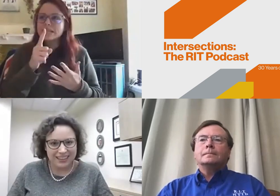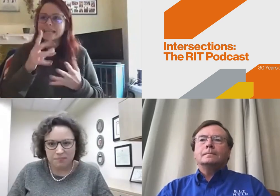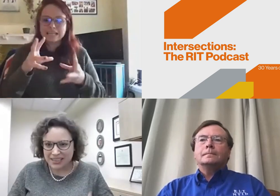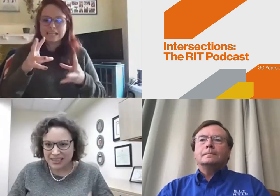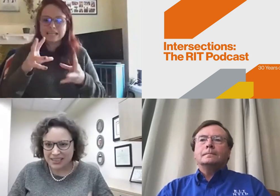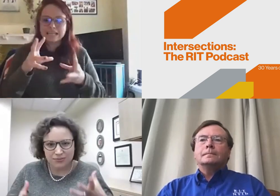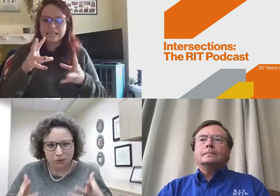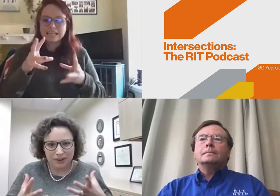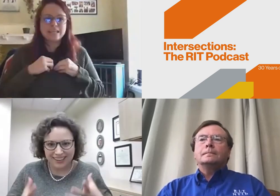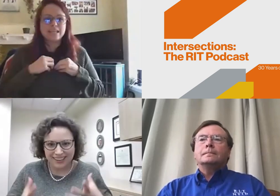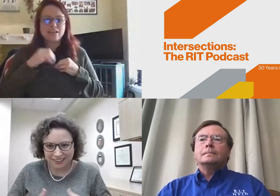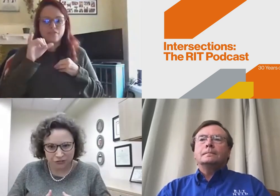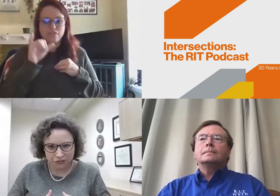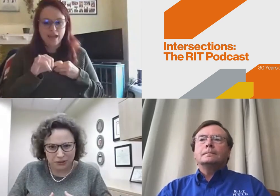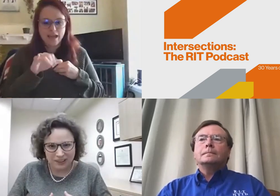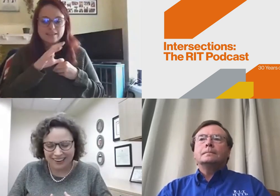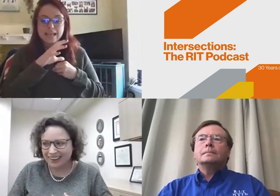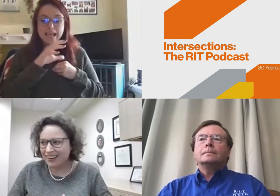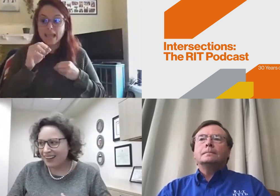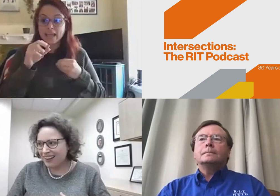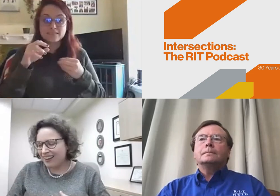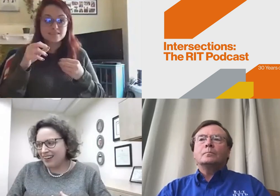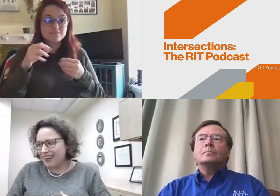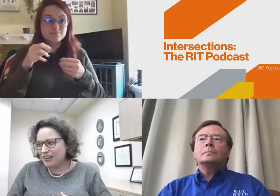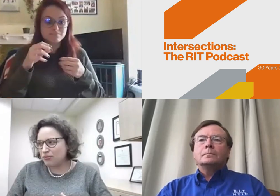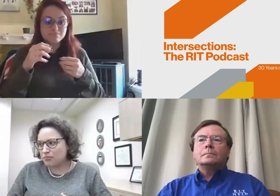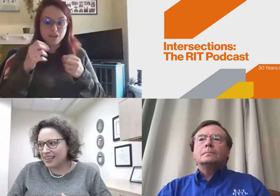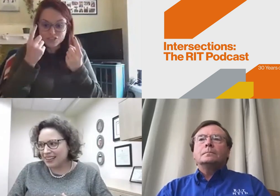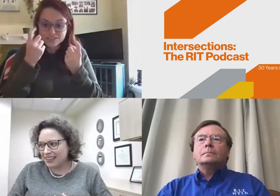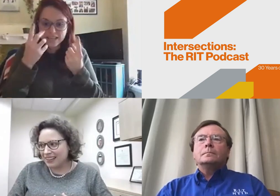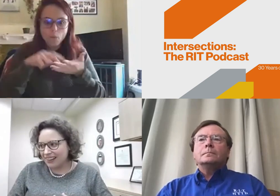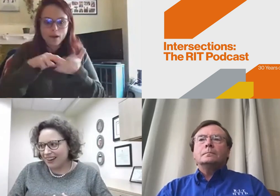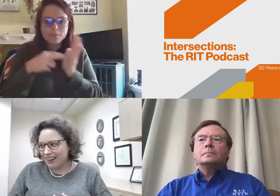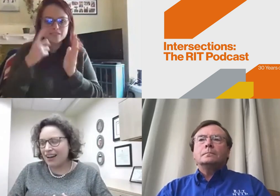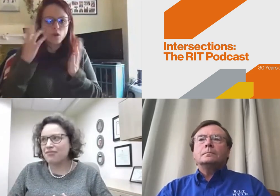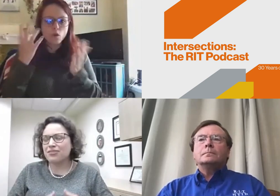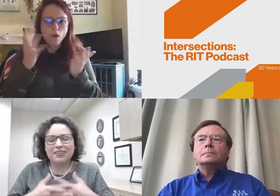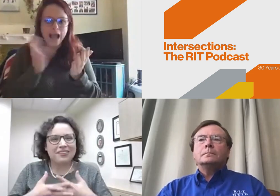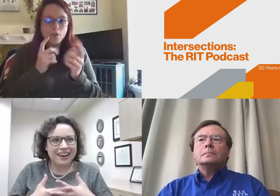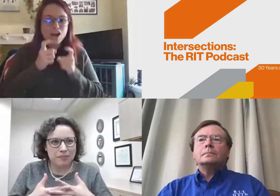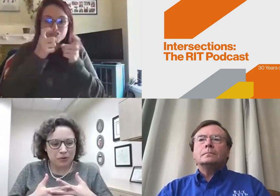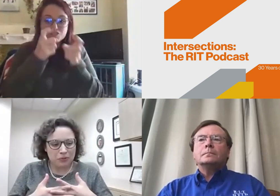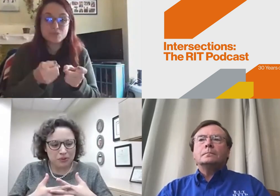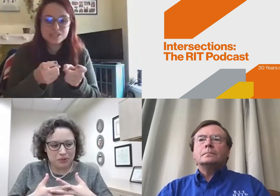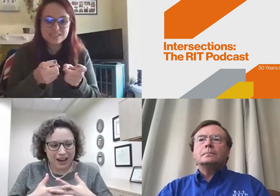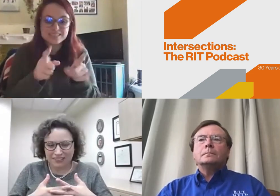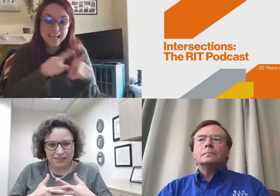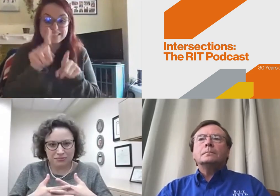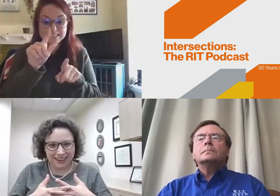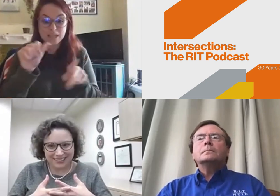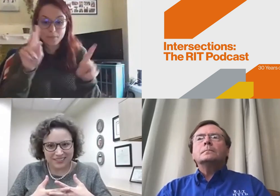that means for what we can contribute. For me, I've thought a lot about how to define disability.